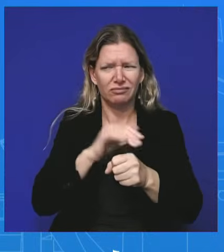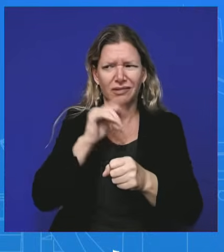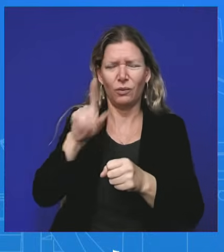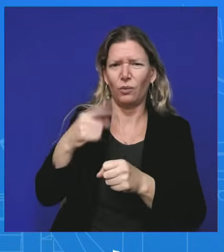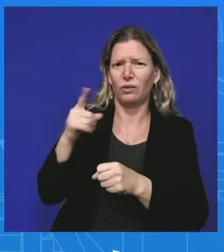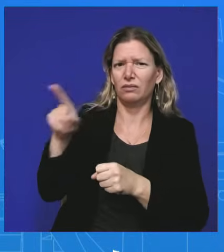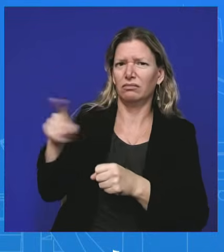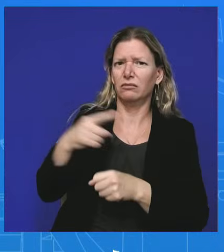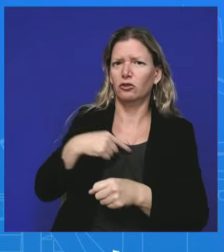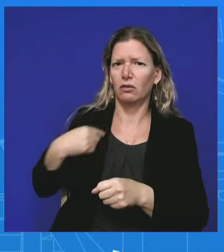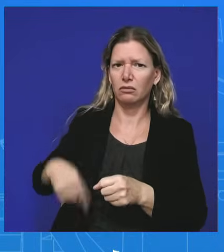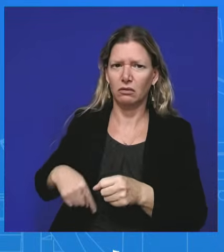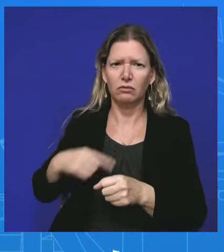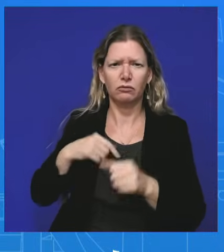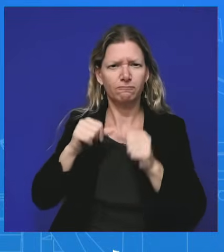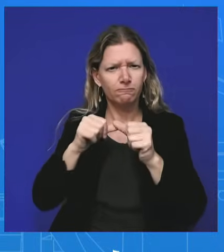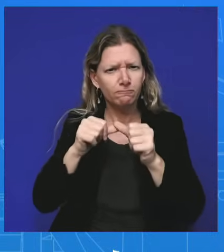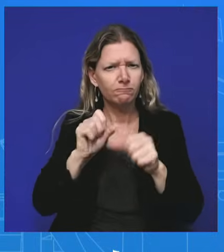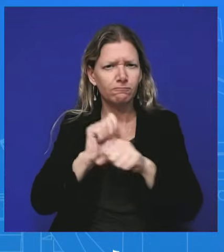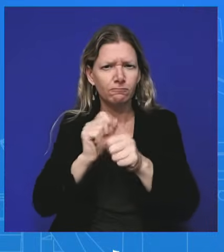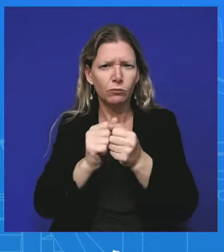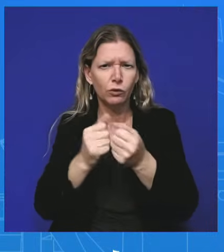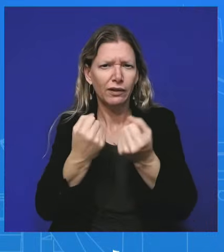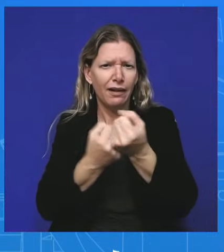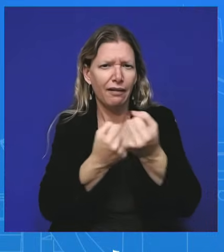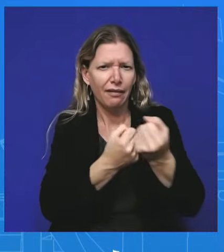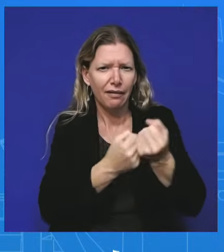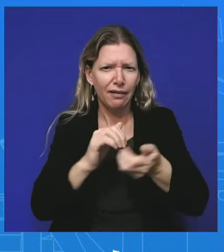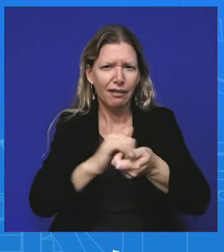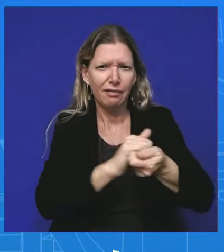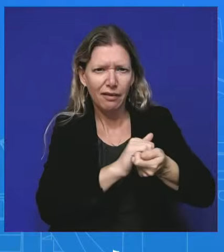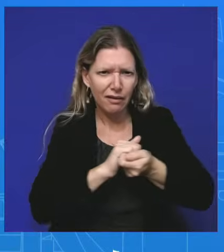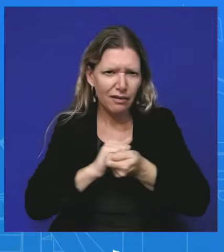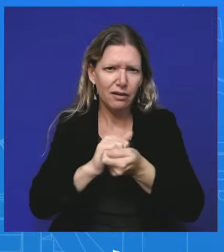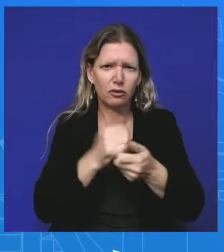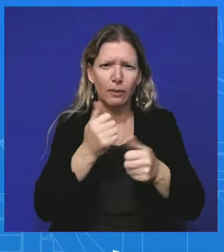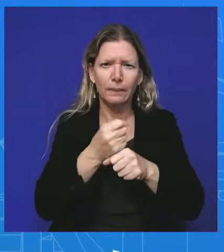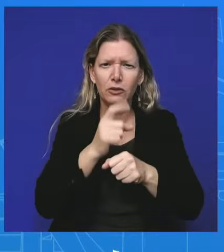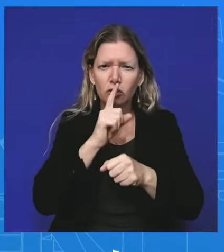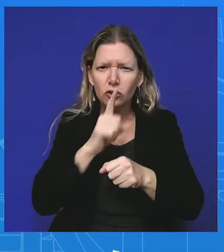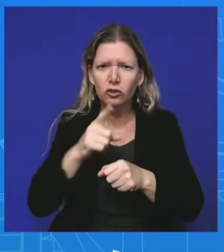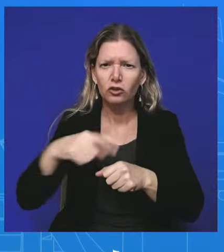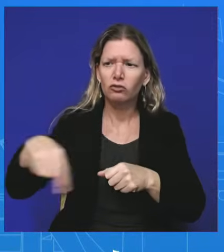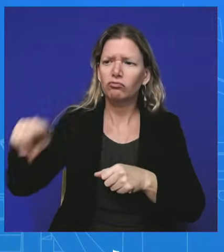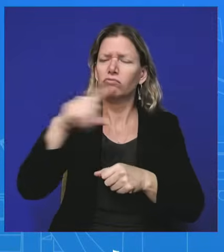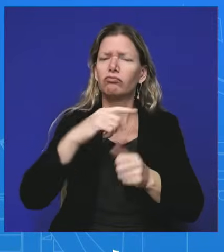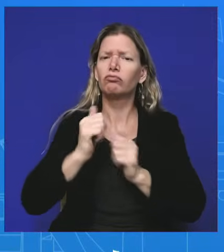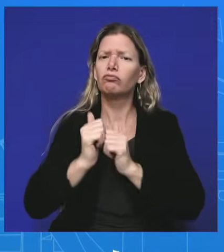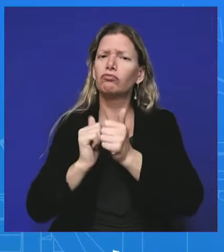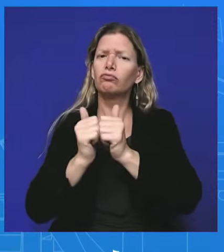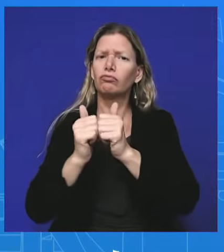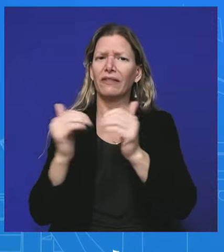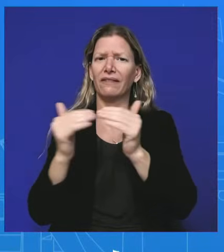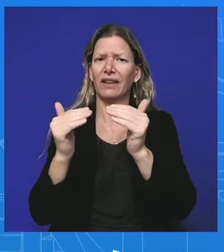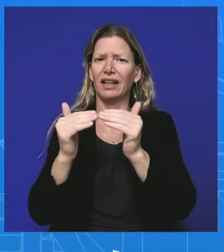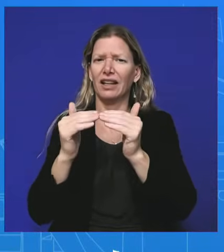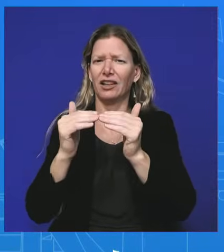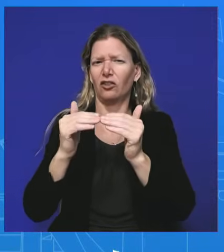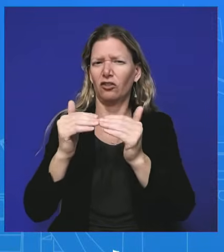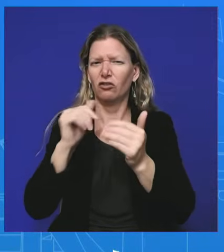And the policies that China had were unfair and undermined global trade. And so, we're addressing that. And we're going to continue to do that. Go ahead. AIDE: We got to wrap.